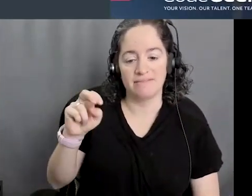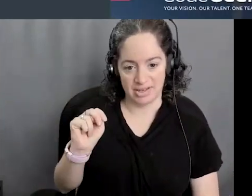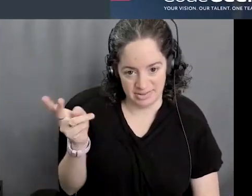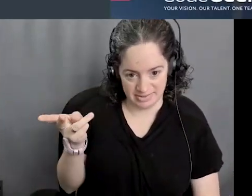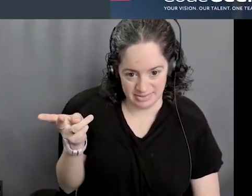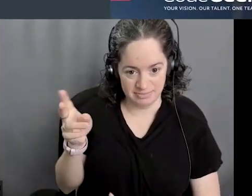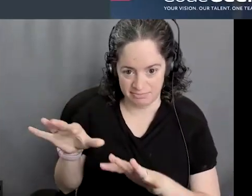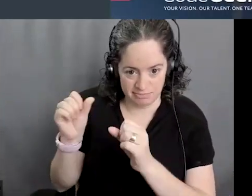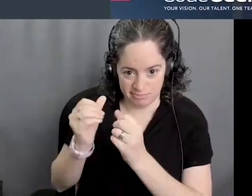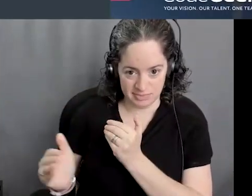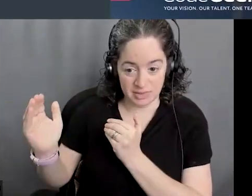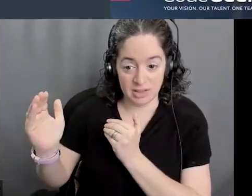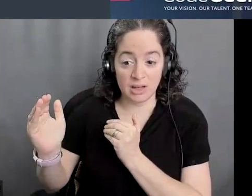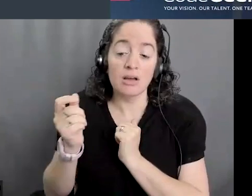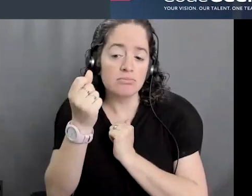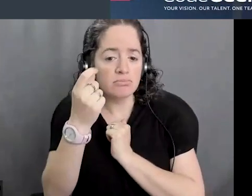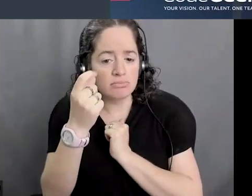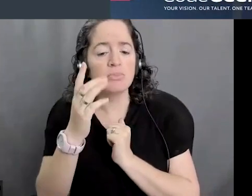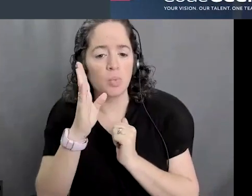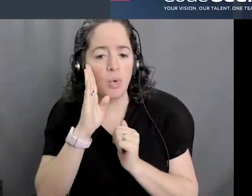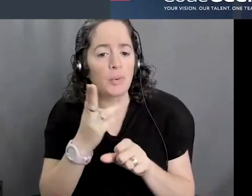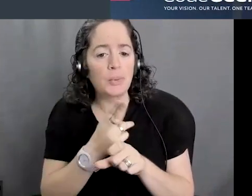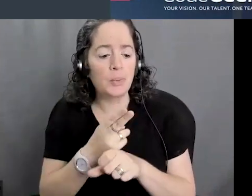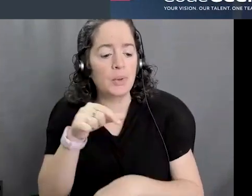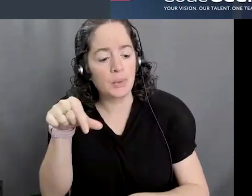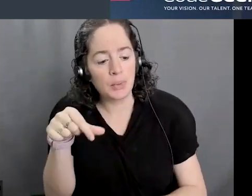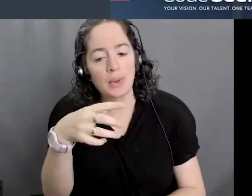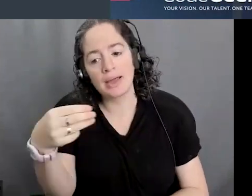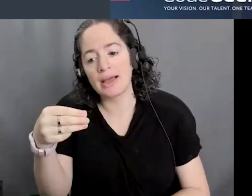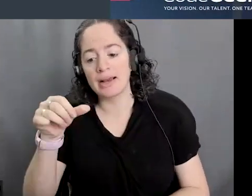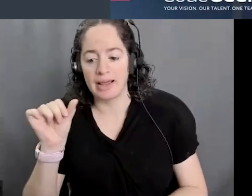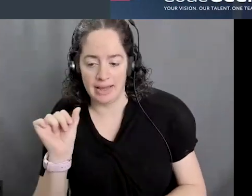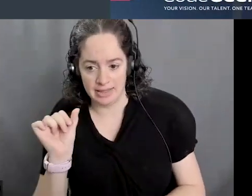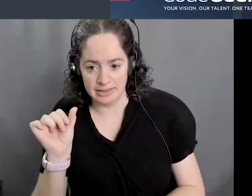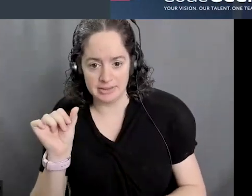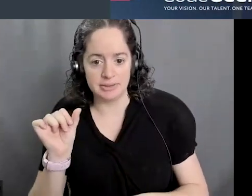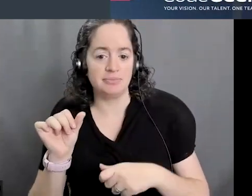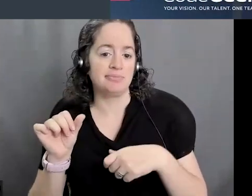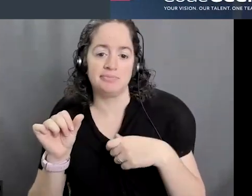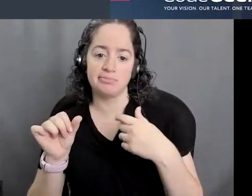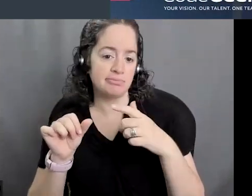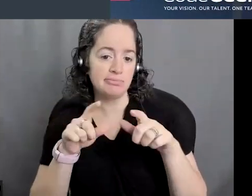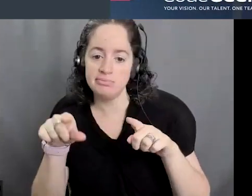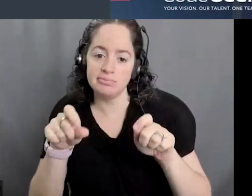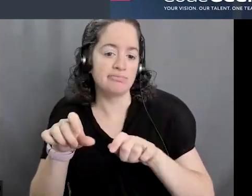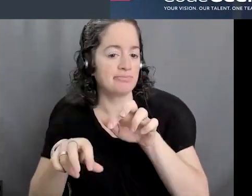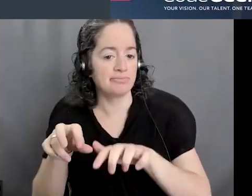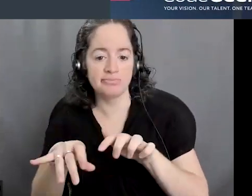We are using the Q&A panel, so you can add any questions that you have into that Q&A panel,